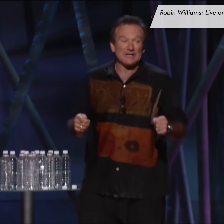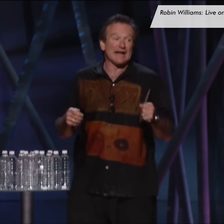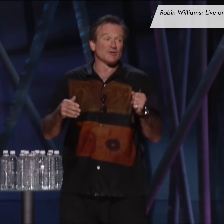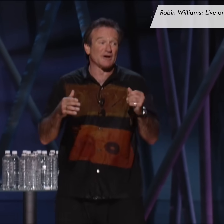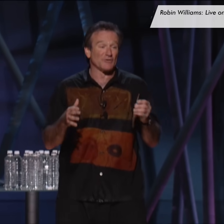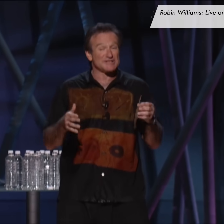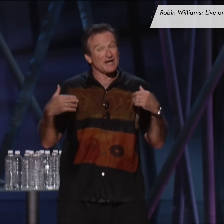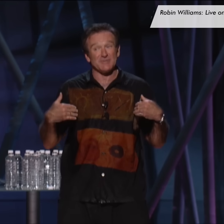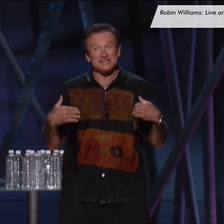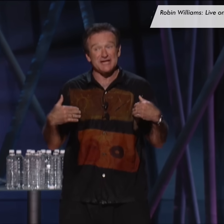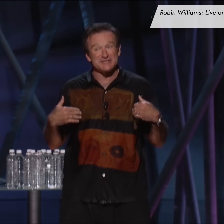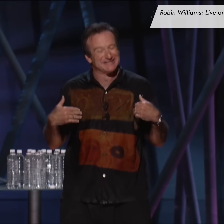and when an 800 pound gorillas got you by the tits.